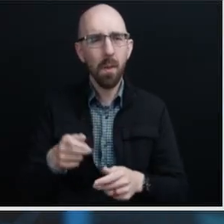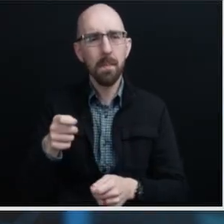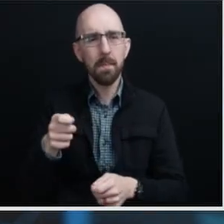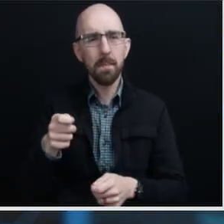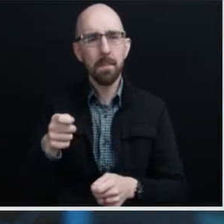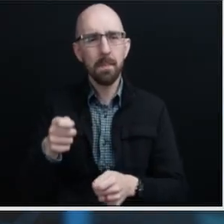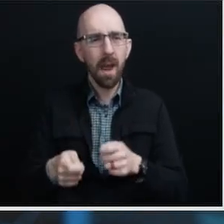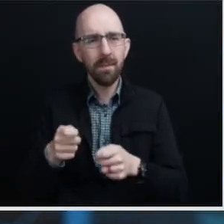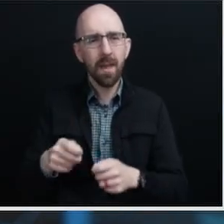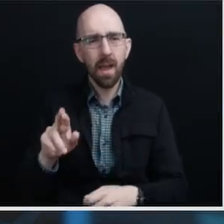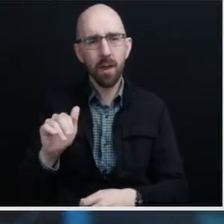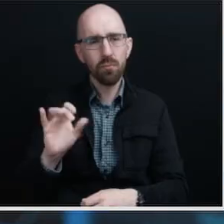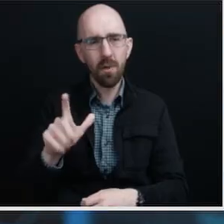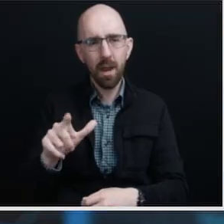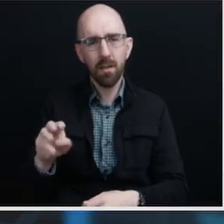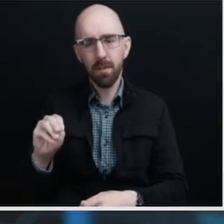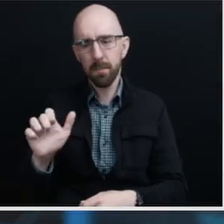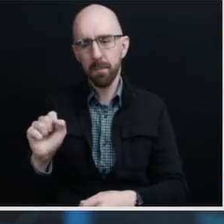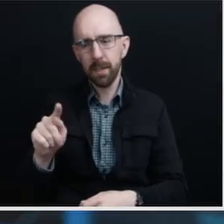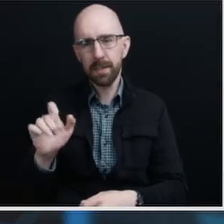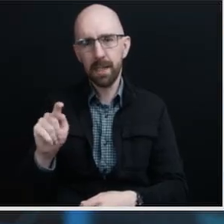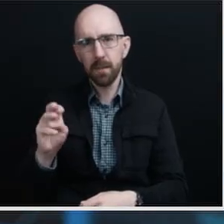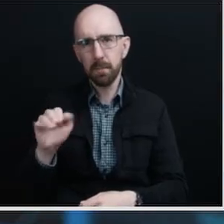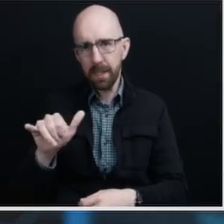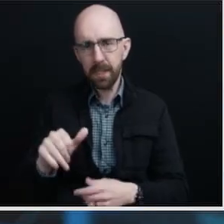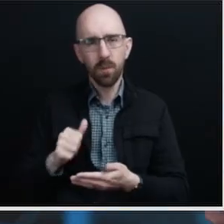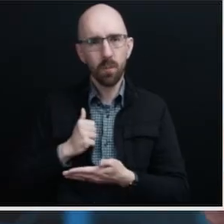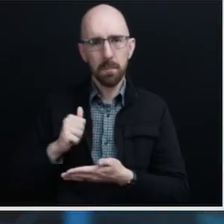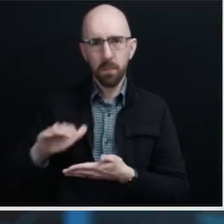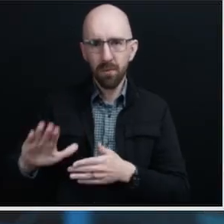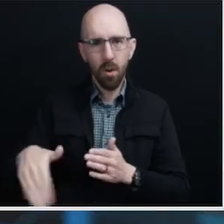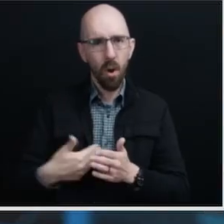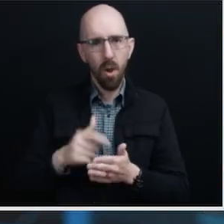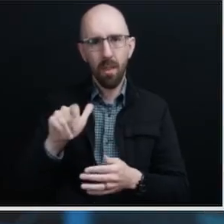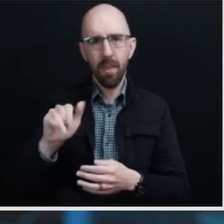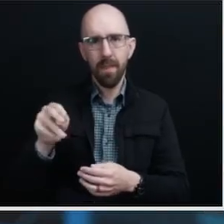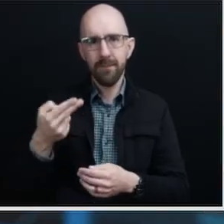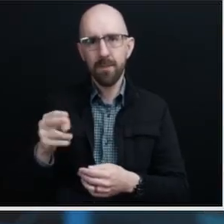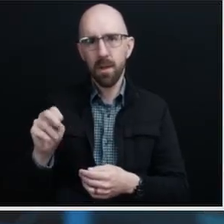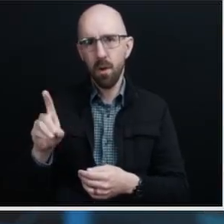a mistctomy. It's removing of all the lymph nodes because unfortunately 90% of patients